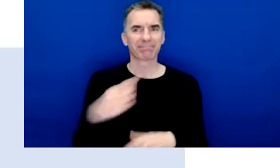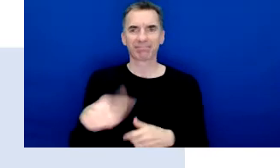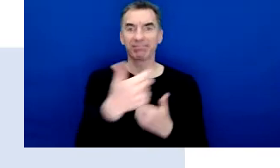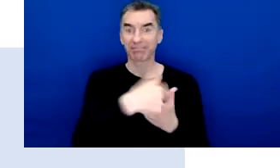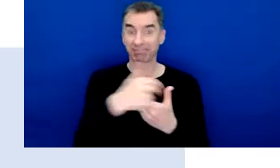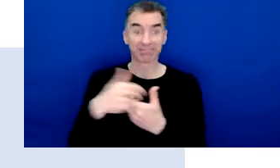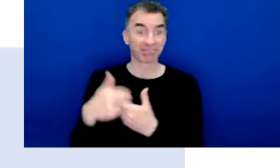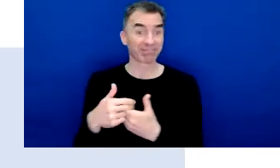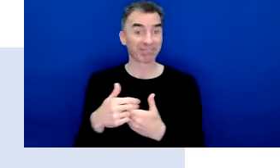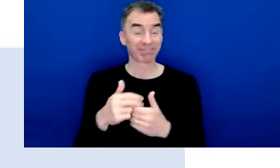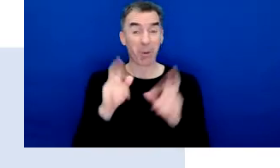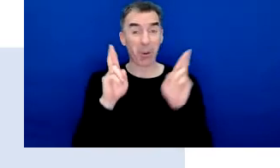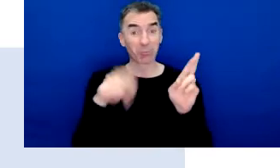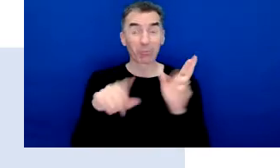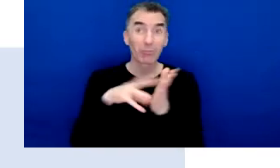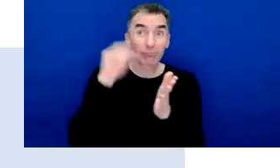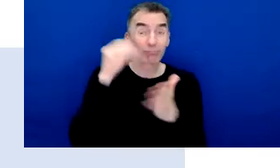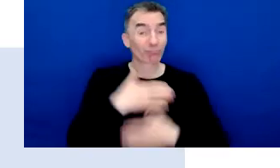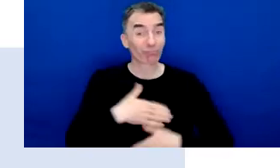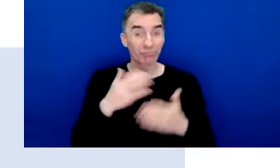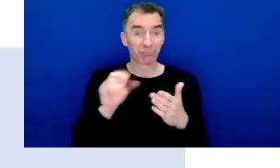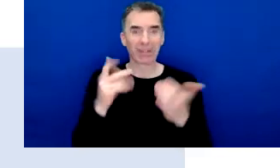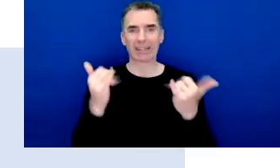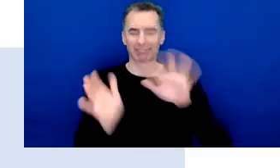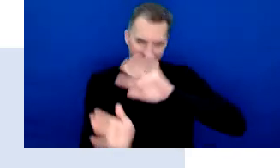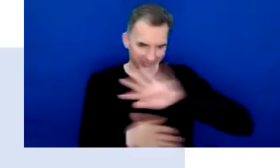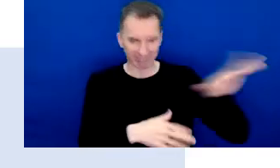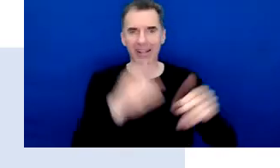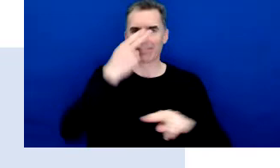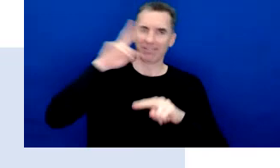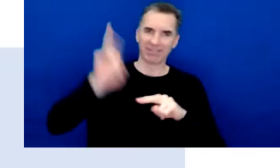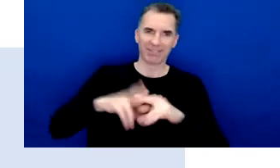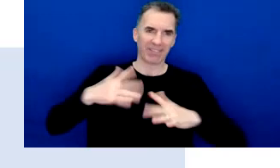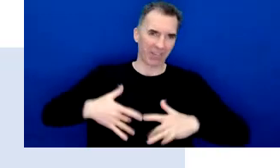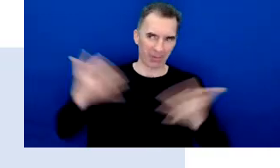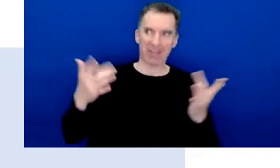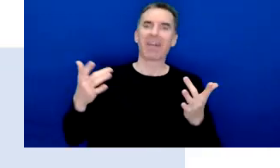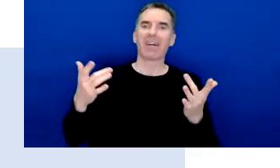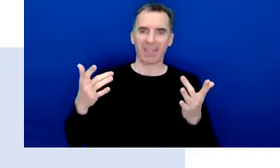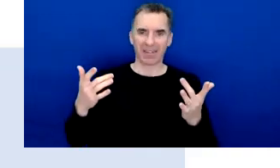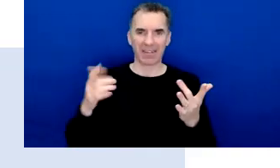that it was a good learning experience and now let's have some fun before we put this semester to bed.